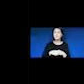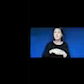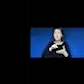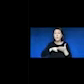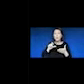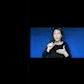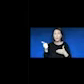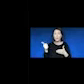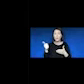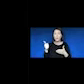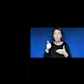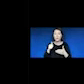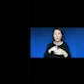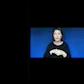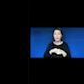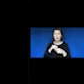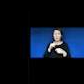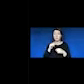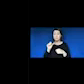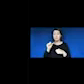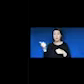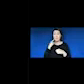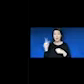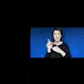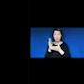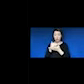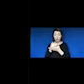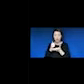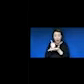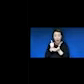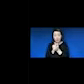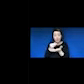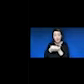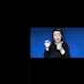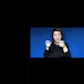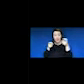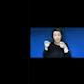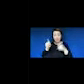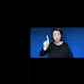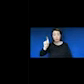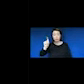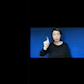Do they need help with money management? Do they need help from a benefits counselor if they are receiving disability benefits